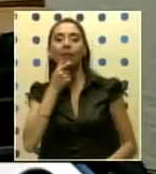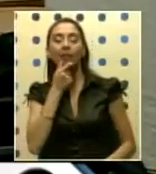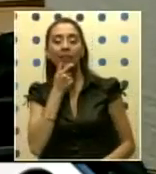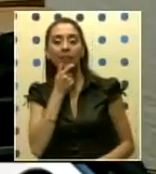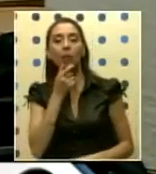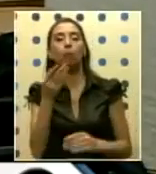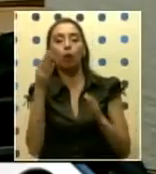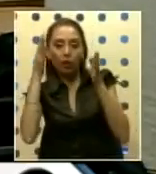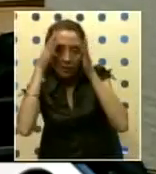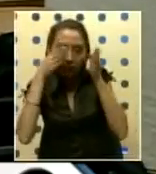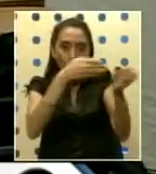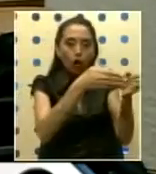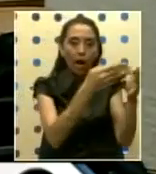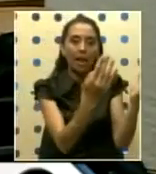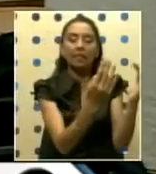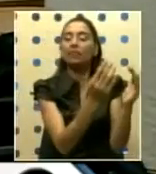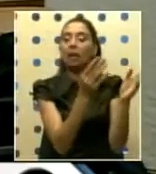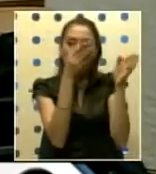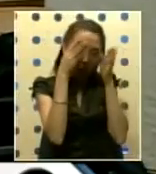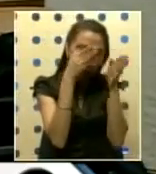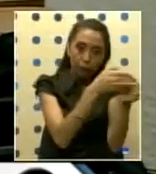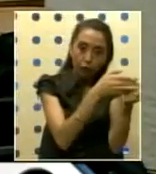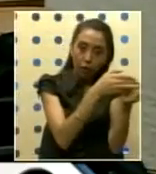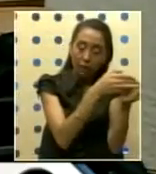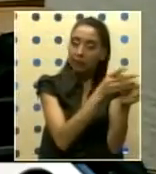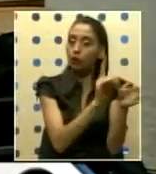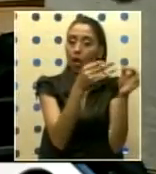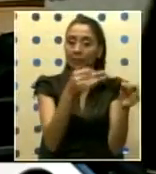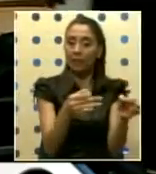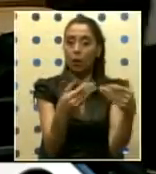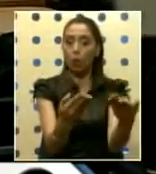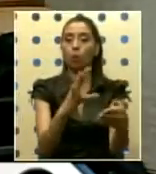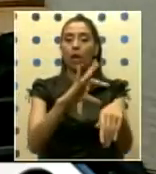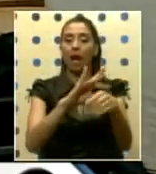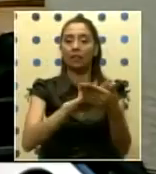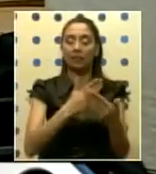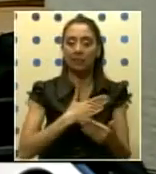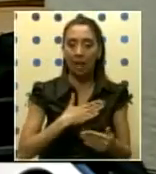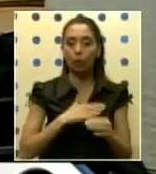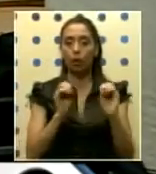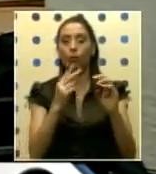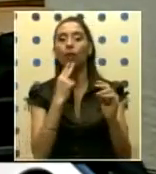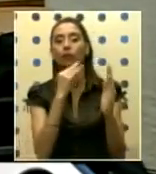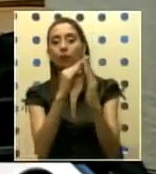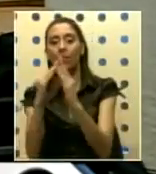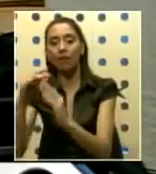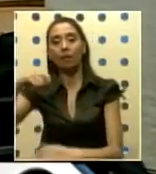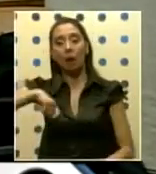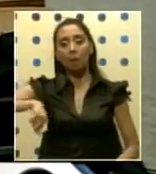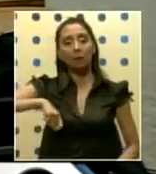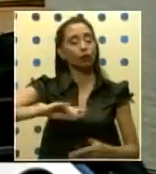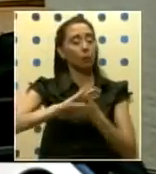are the denial of this ideal because they constitute a mechanism of focalization. In other words, instead of guaranteeing health, education, housing and pensions for all